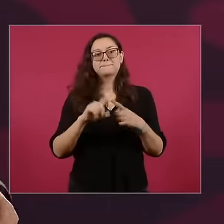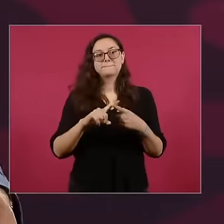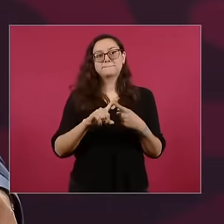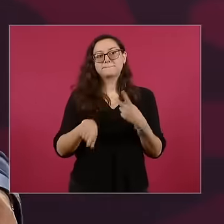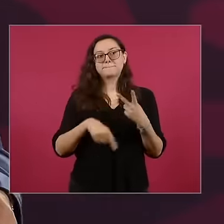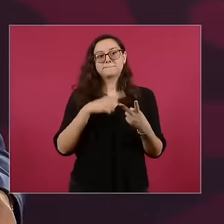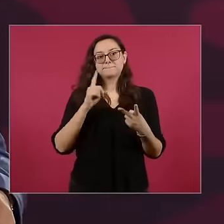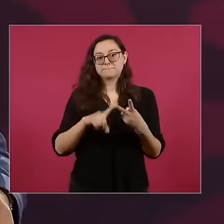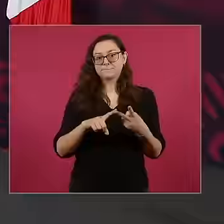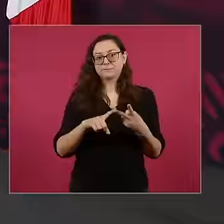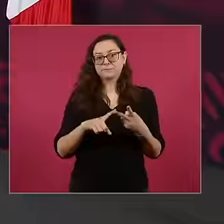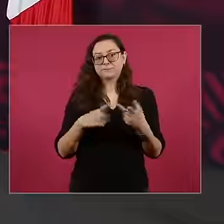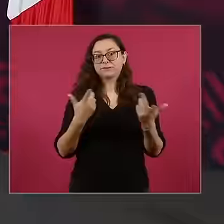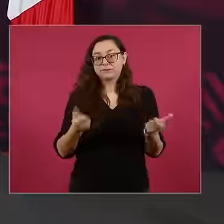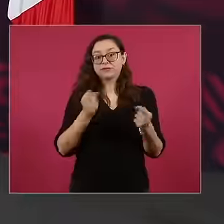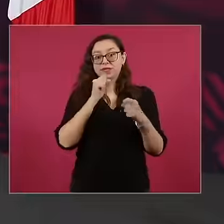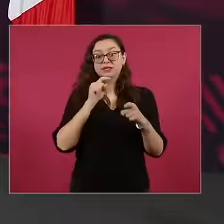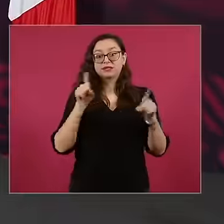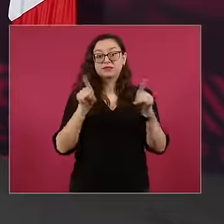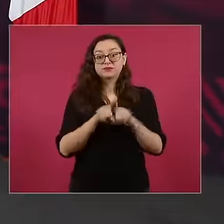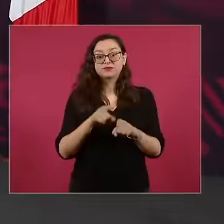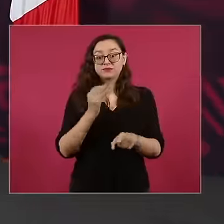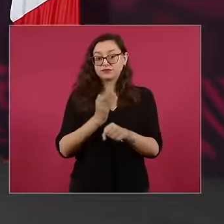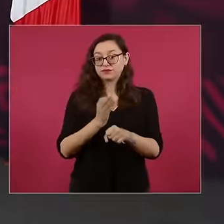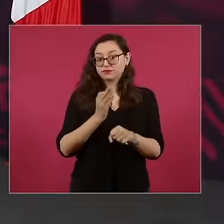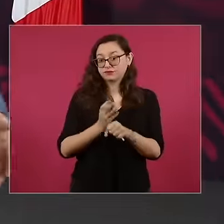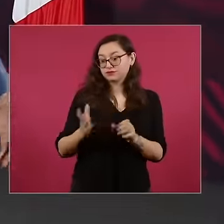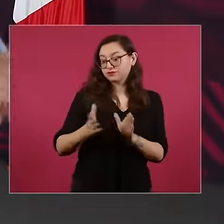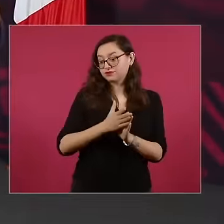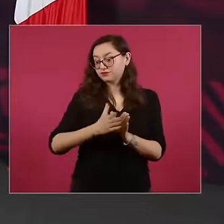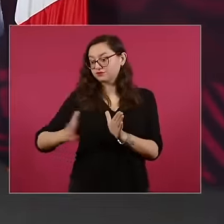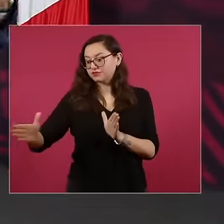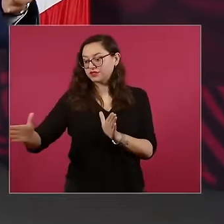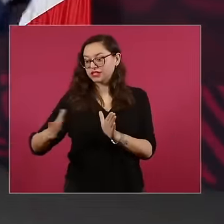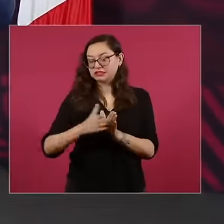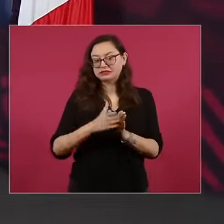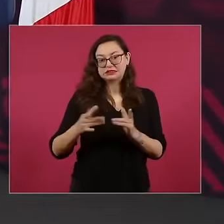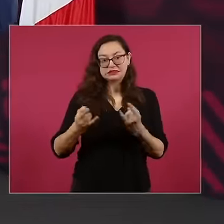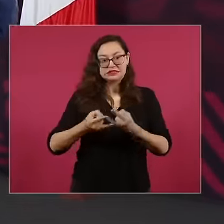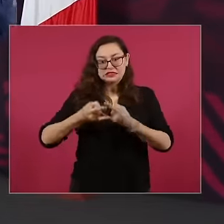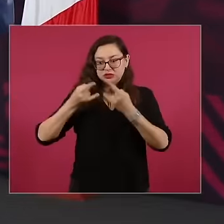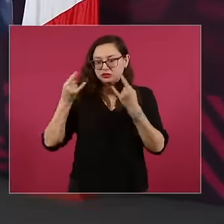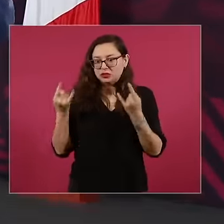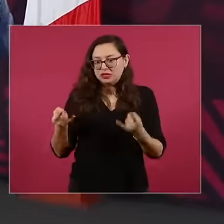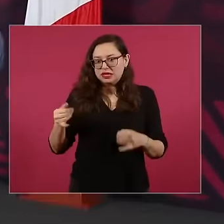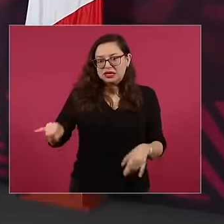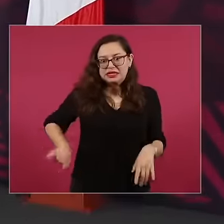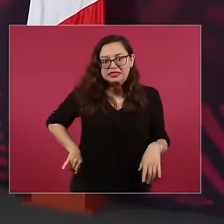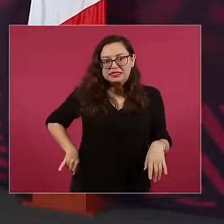in the public life of the country, we are living a historical moment where yes,